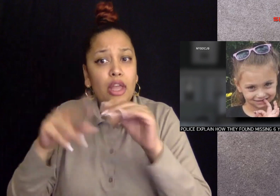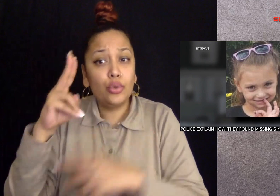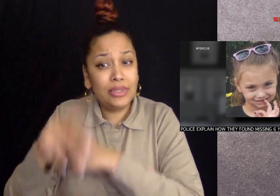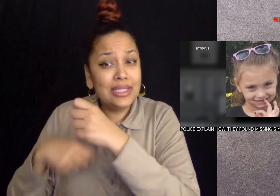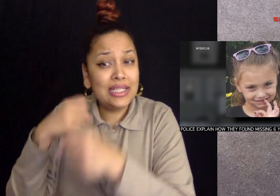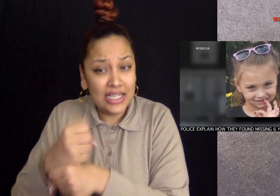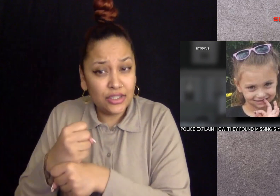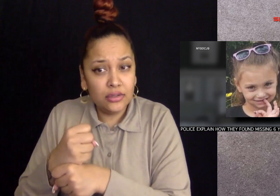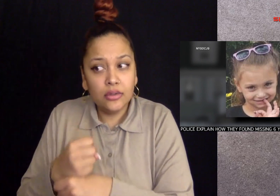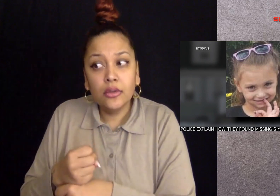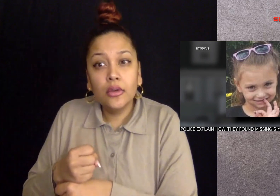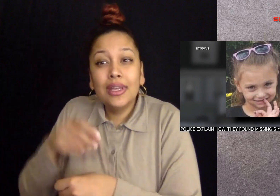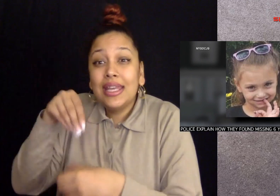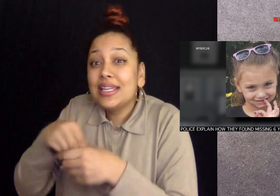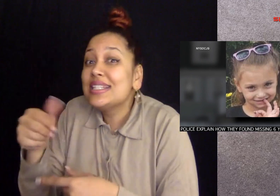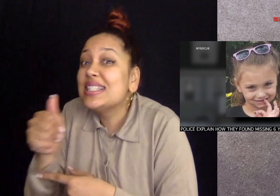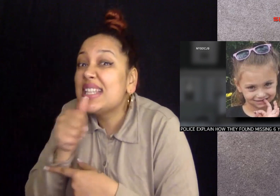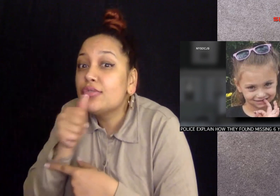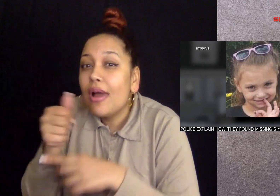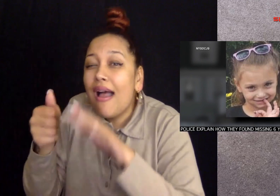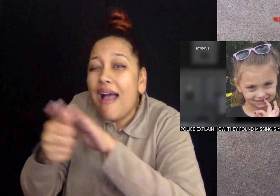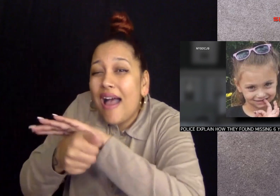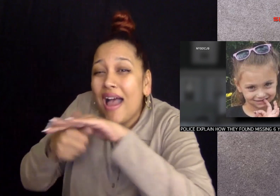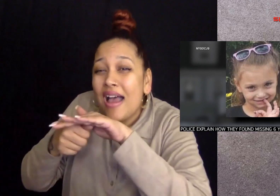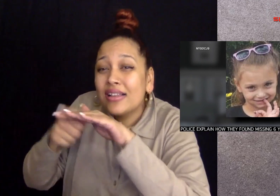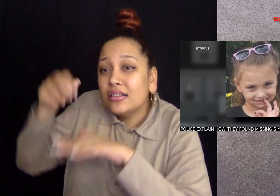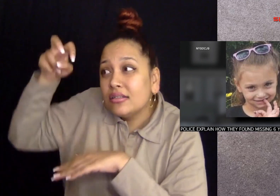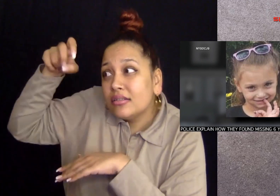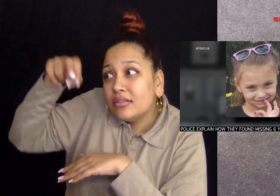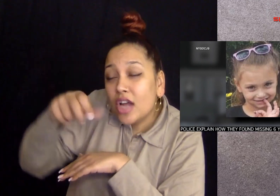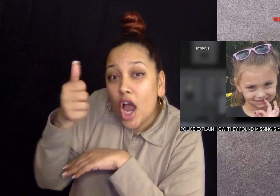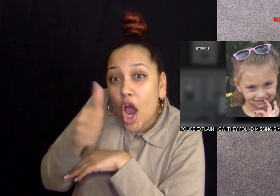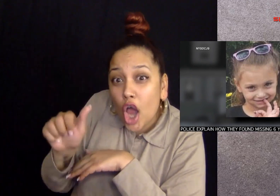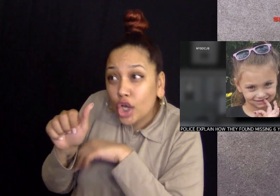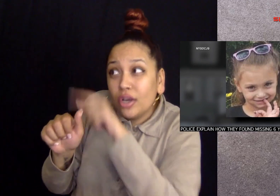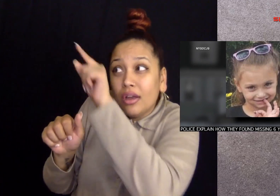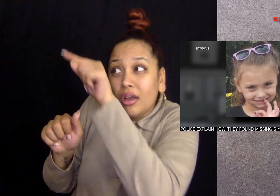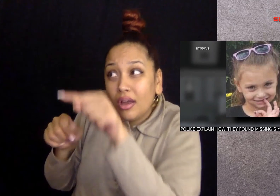how they found a six-year-old girl who had been missing for more than two years in a